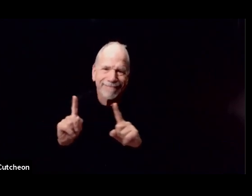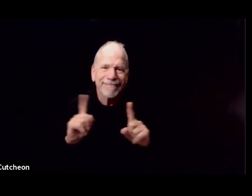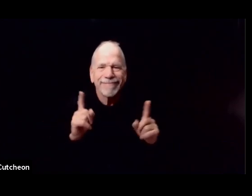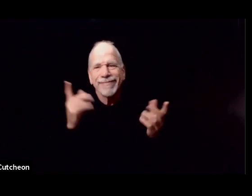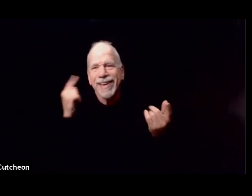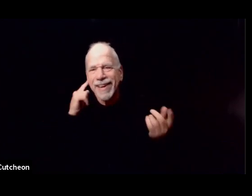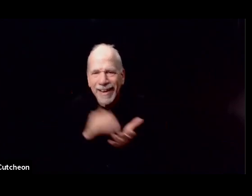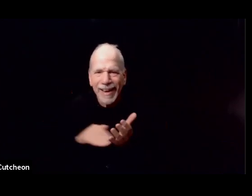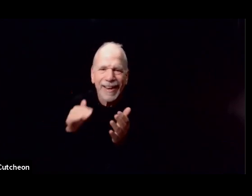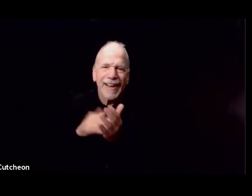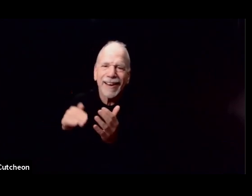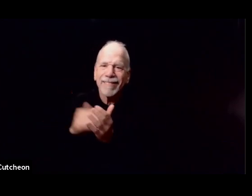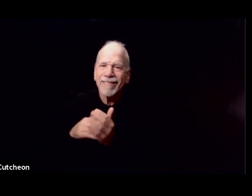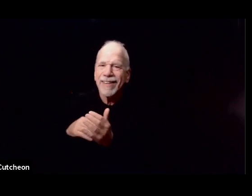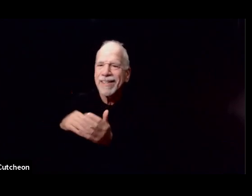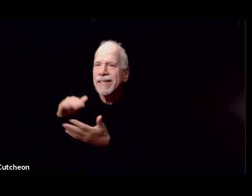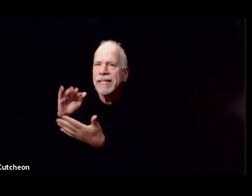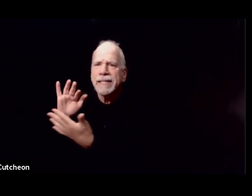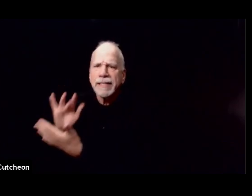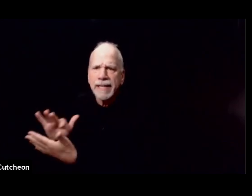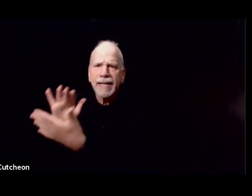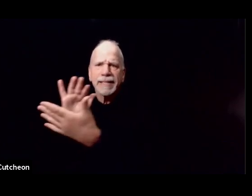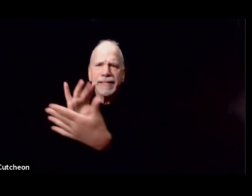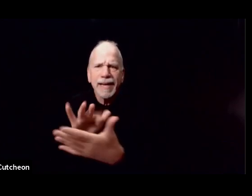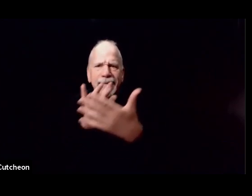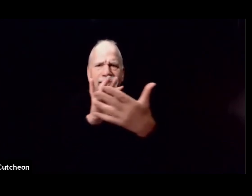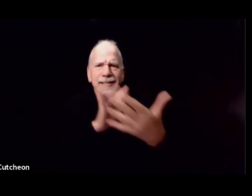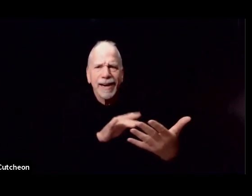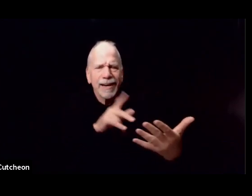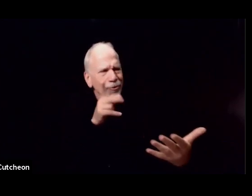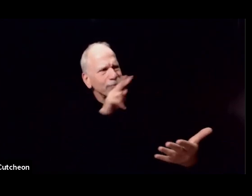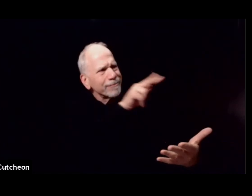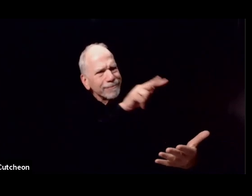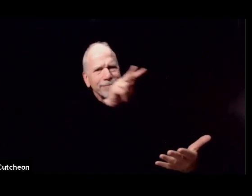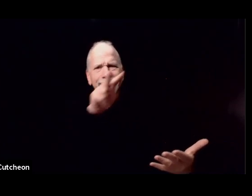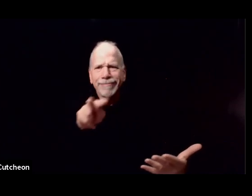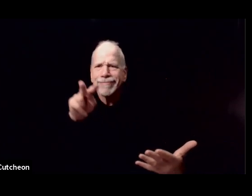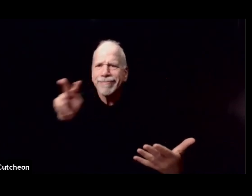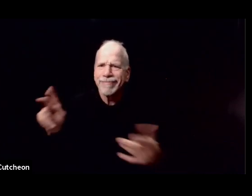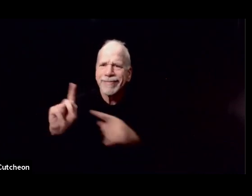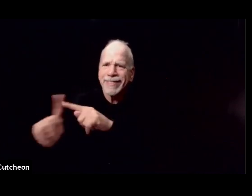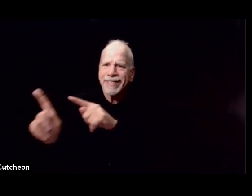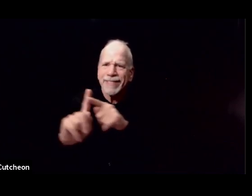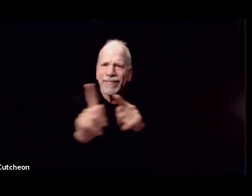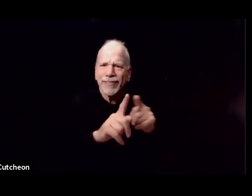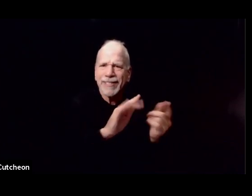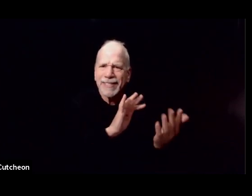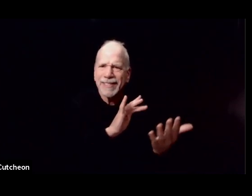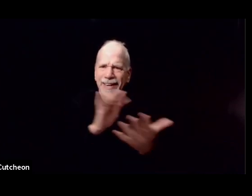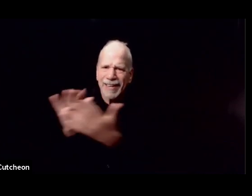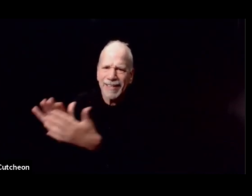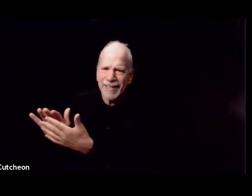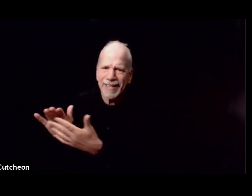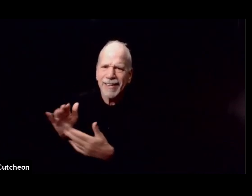We have just completed a syrup prevalence study in collaboration with the innovative